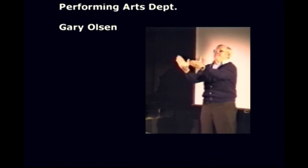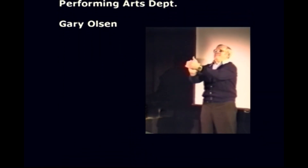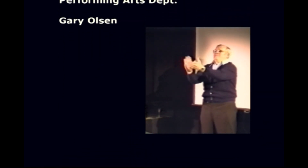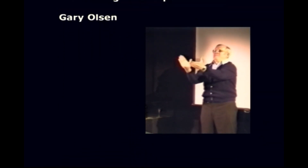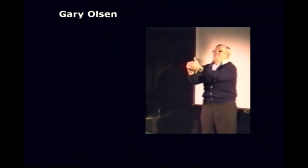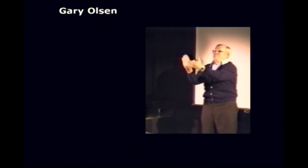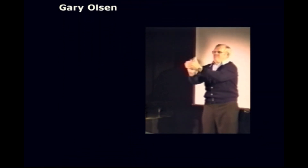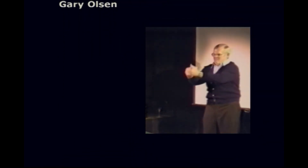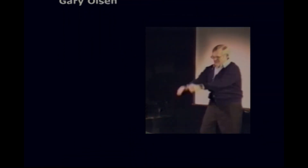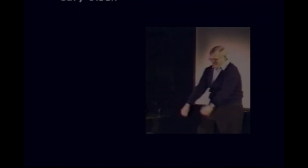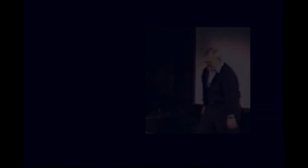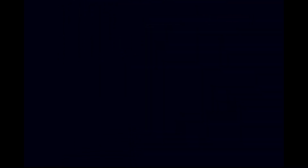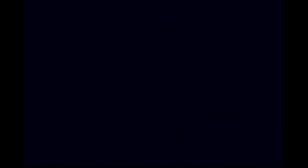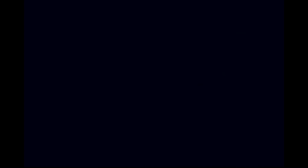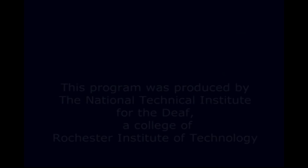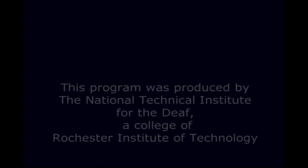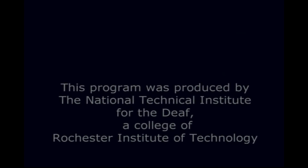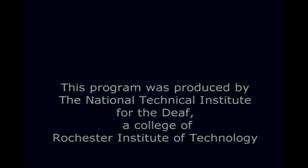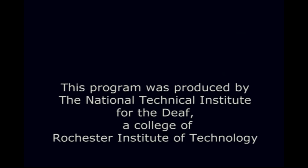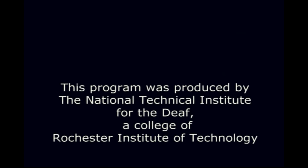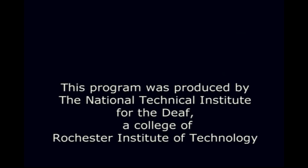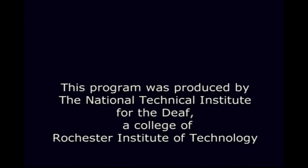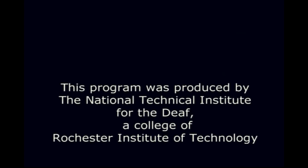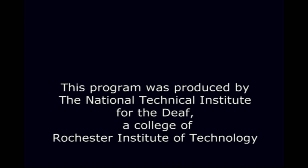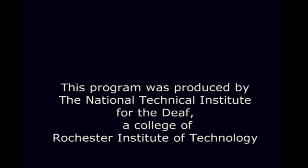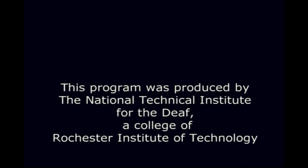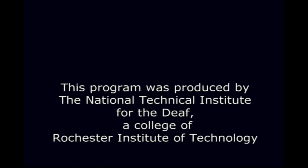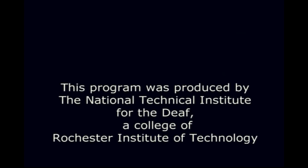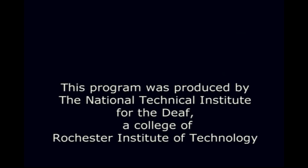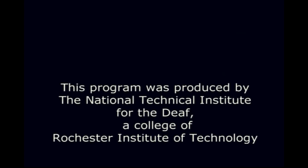Tap it on the side and clap.